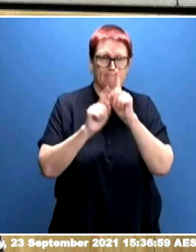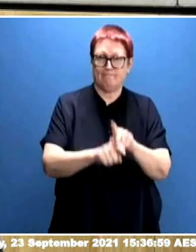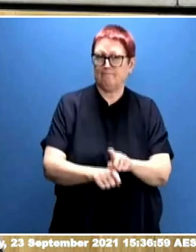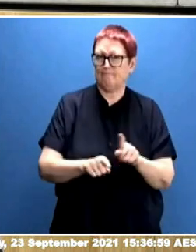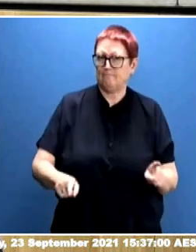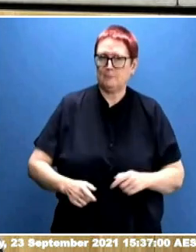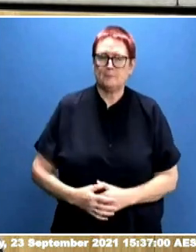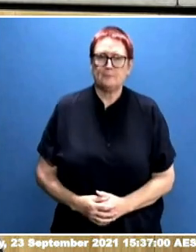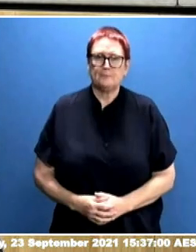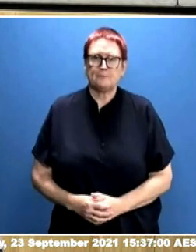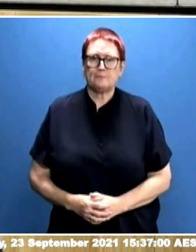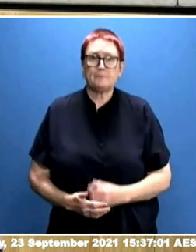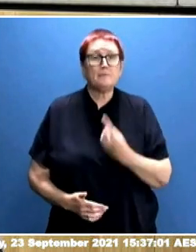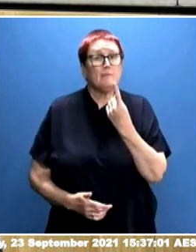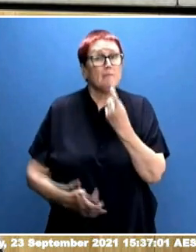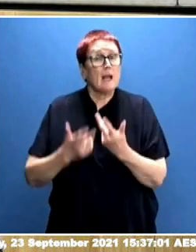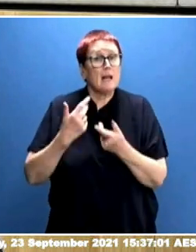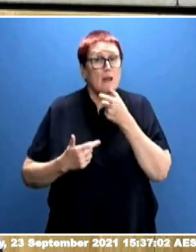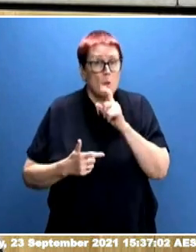The other word that can't be translated into another language easily is the